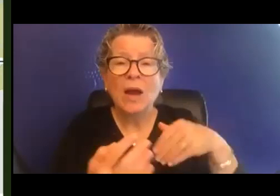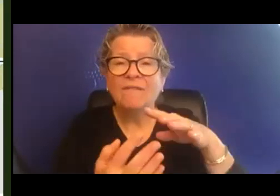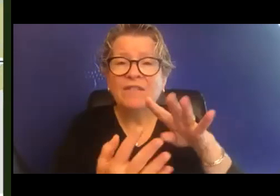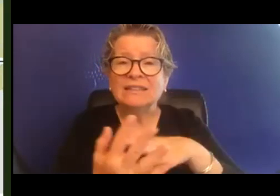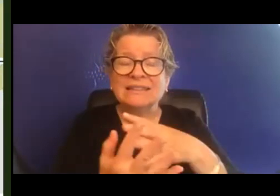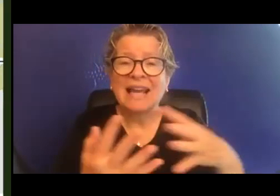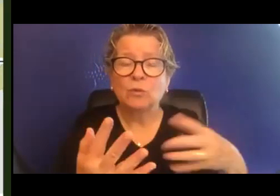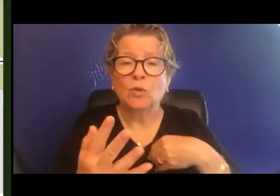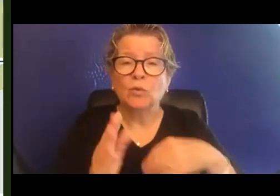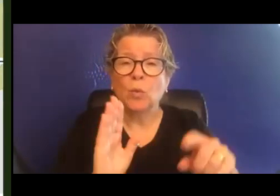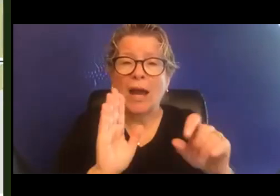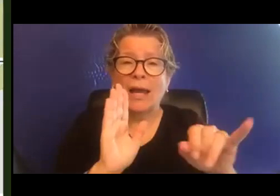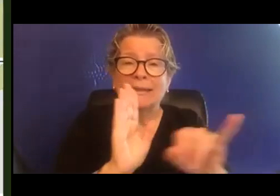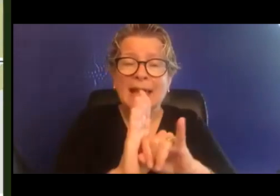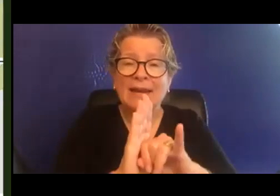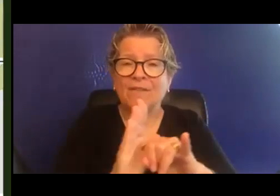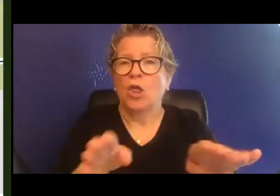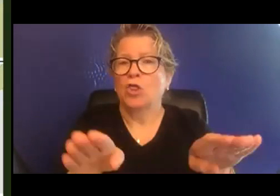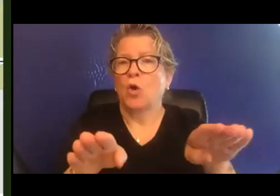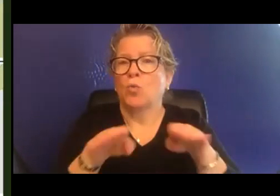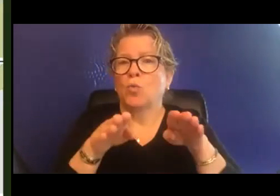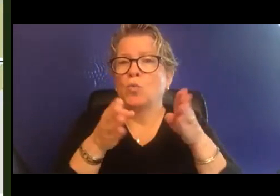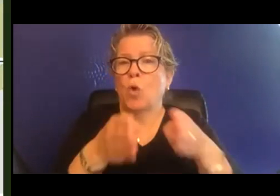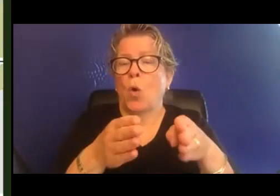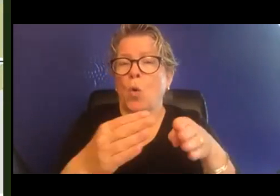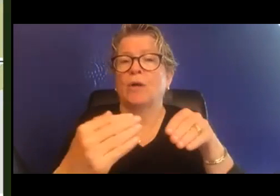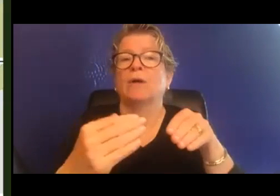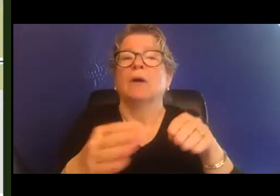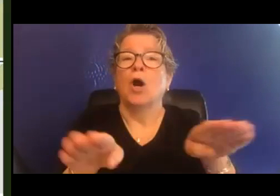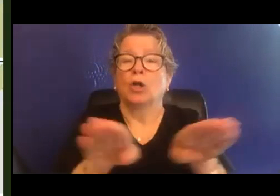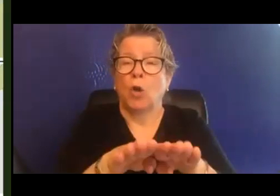be closures on Coal Creek Parkway and when there will be closures on forest drive?